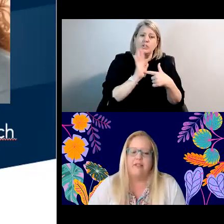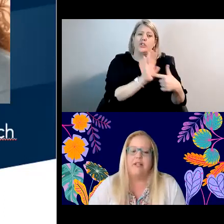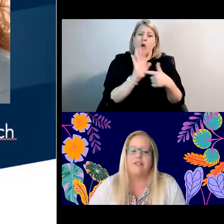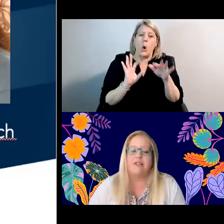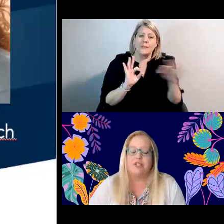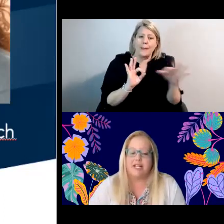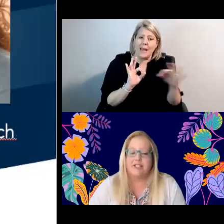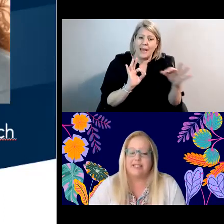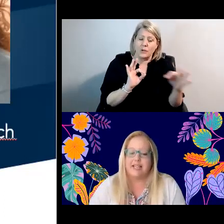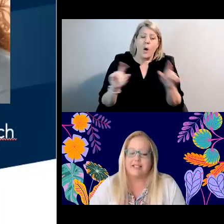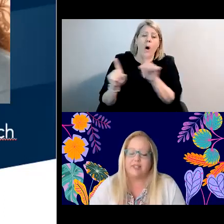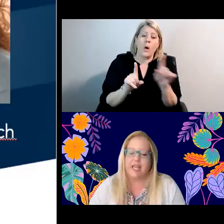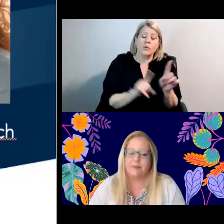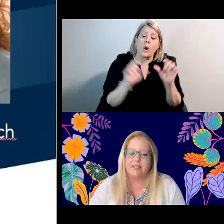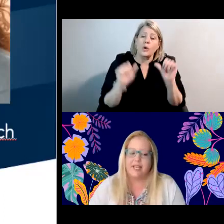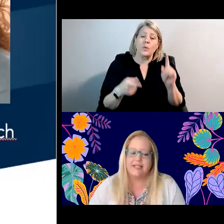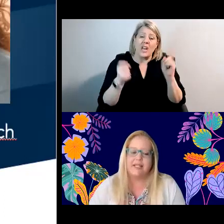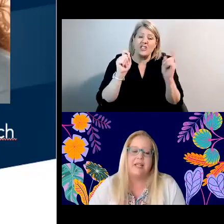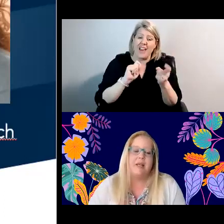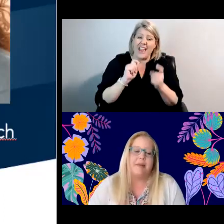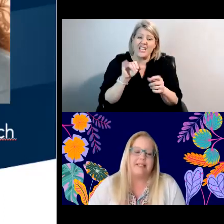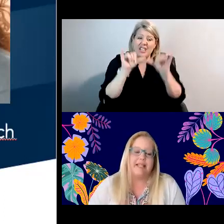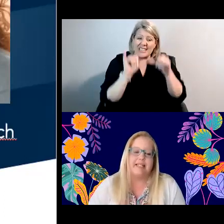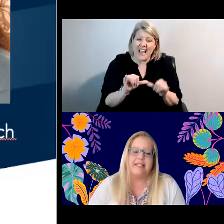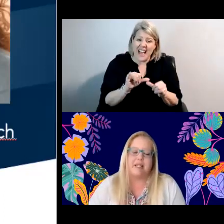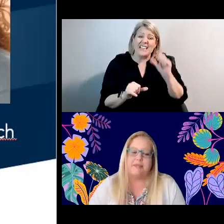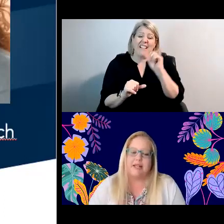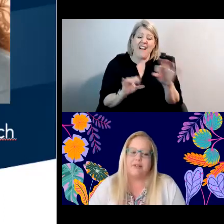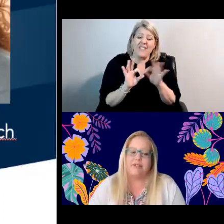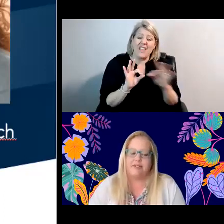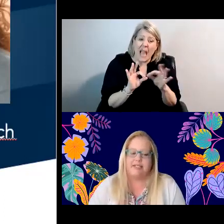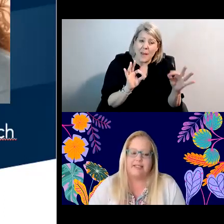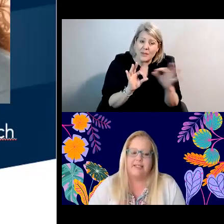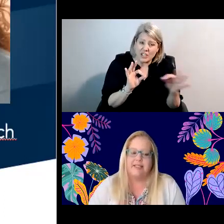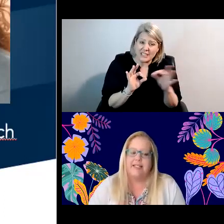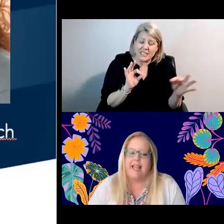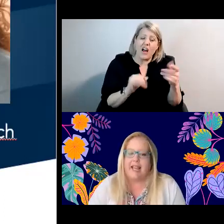You can also change the size of the caption text, by selecting subtitle services.